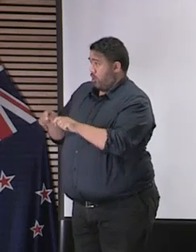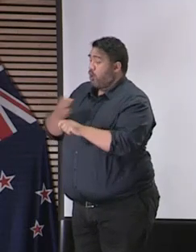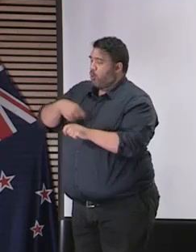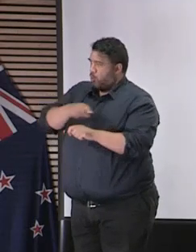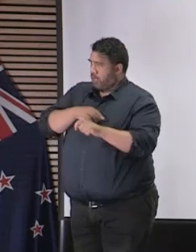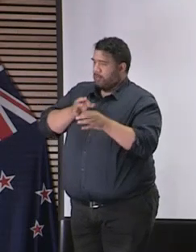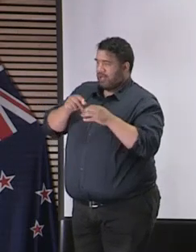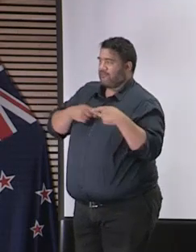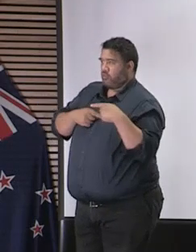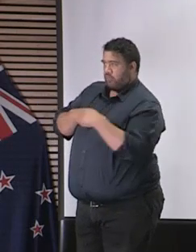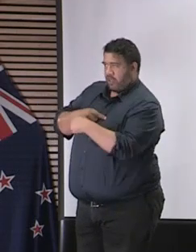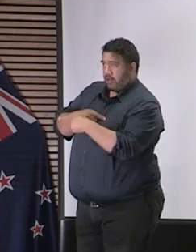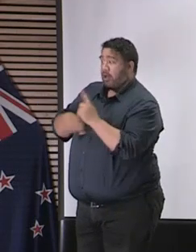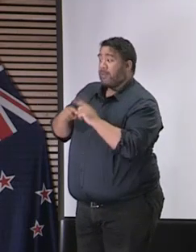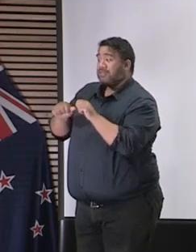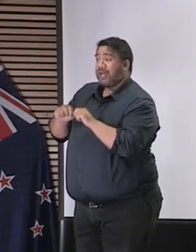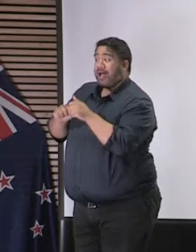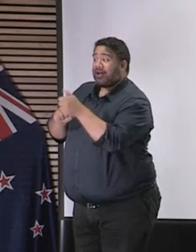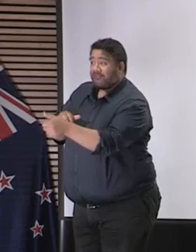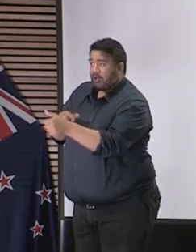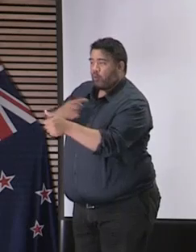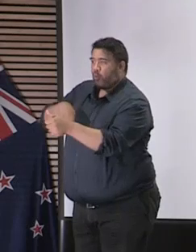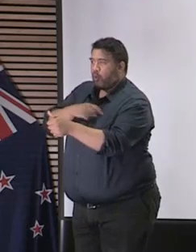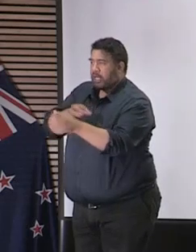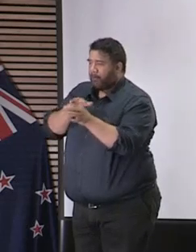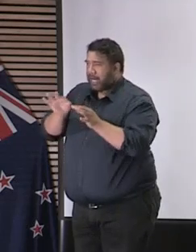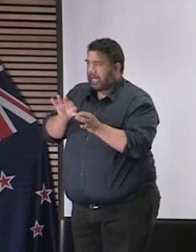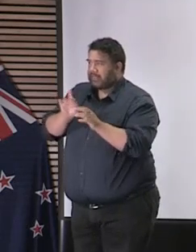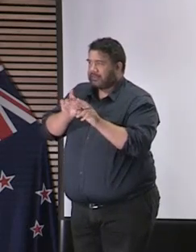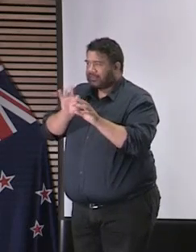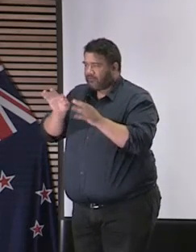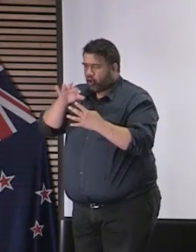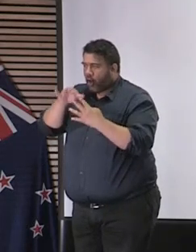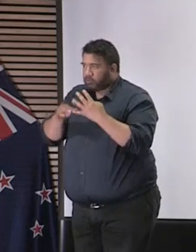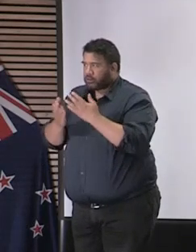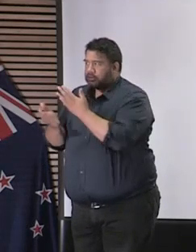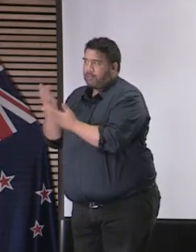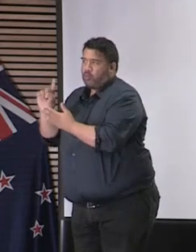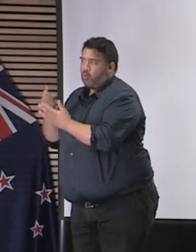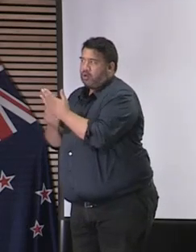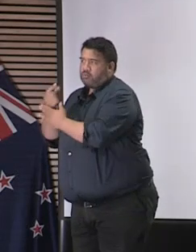working to the four-week lockdown timetable but we are planning for a whole variety of scenarios at the end of